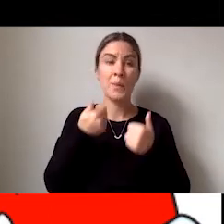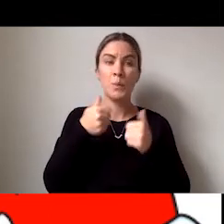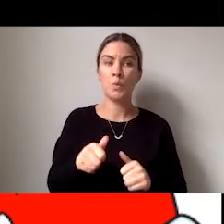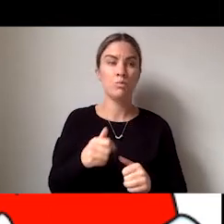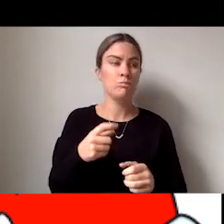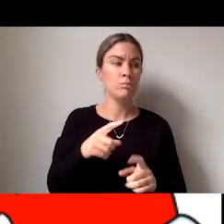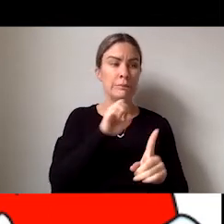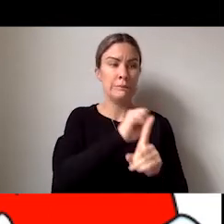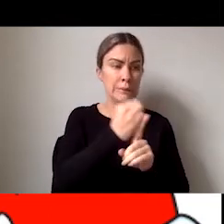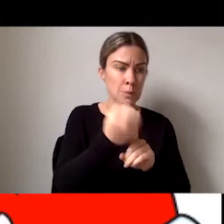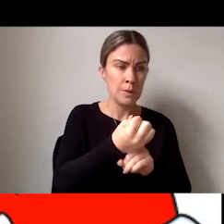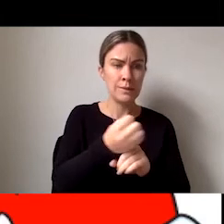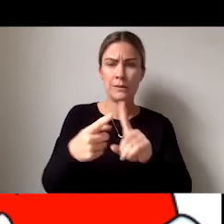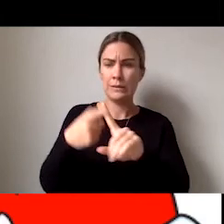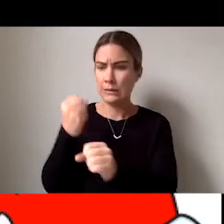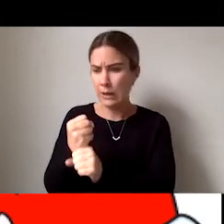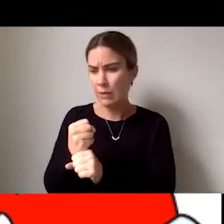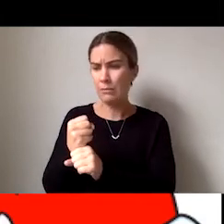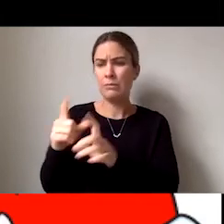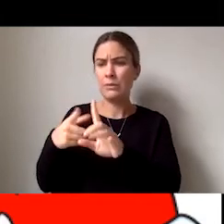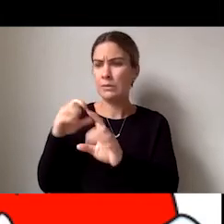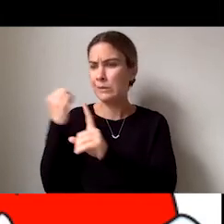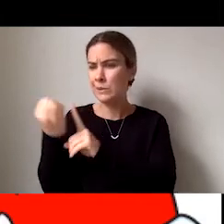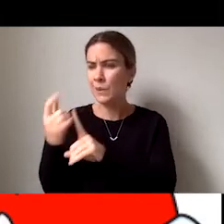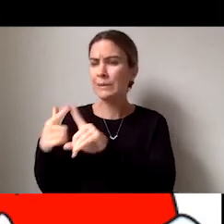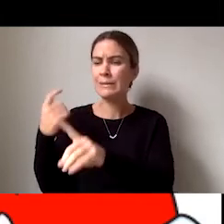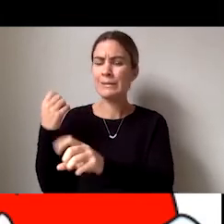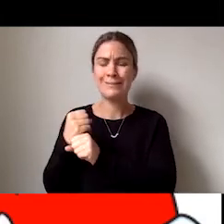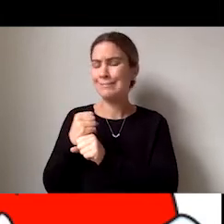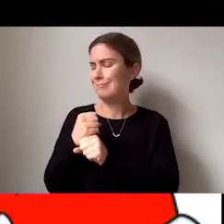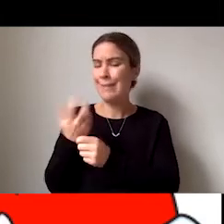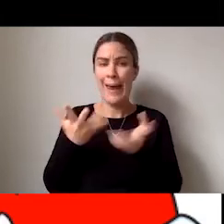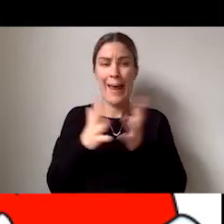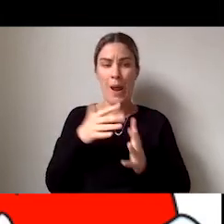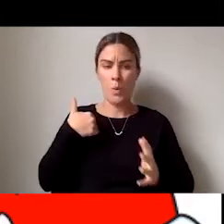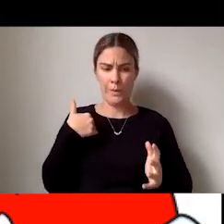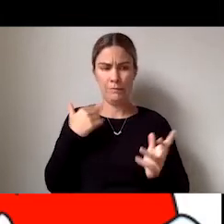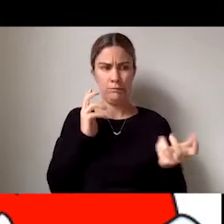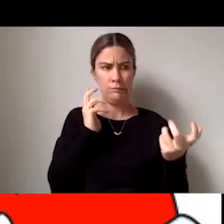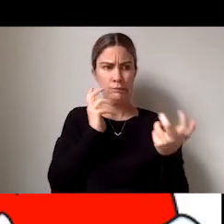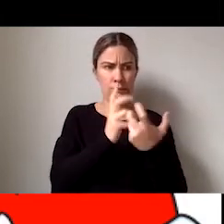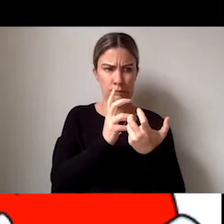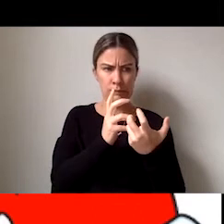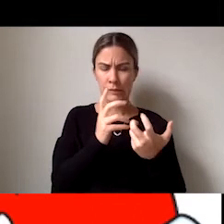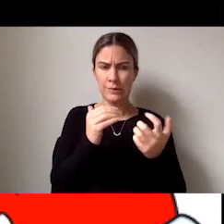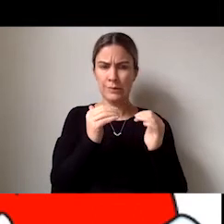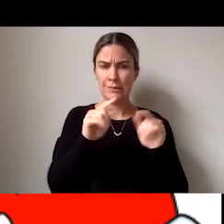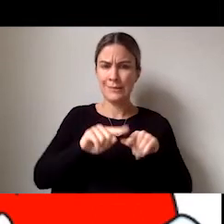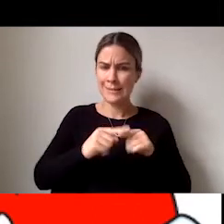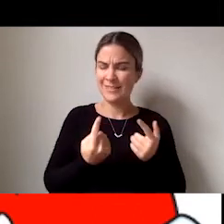way that power structures in - we have to engage with them in our lives, so there's going to be things that we leave out or don't get to.